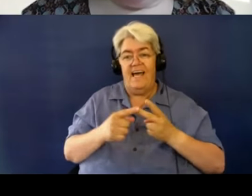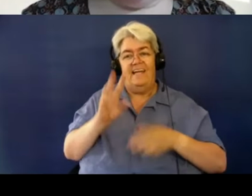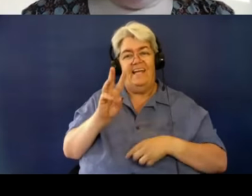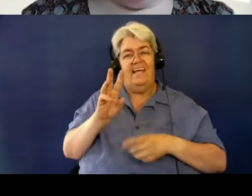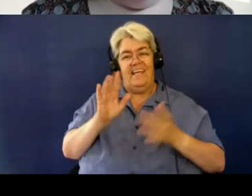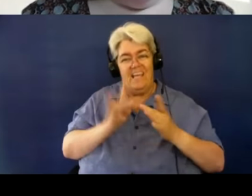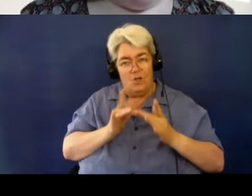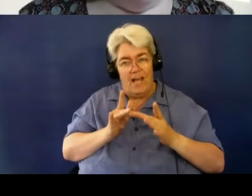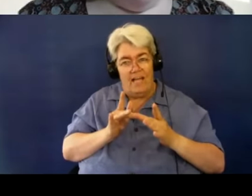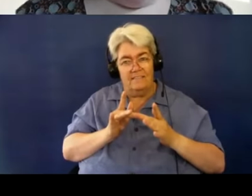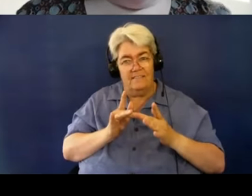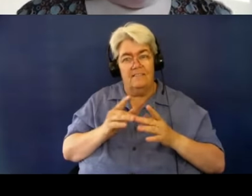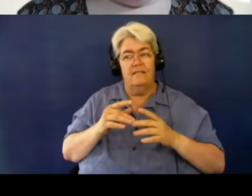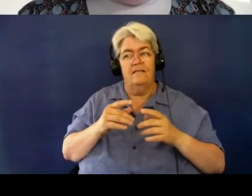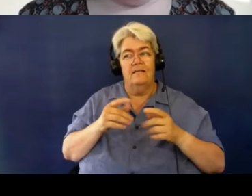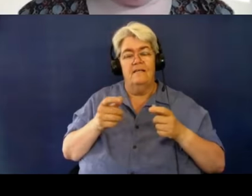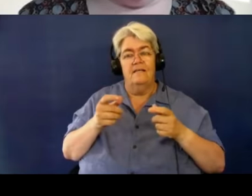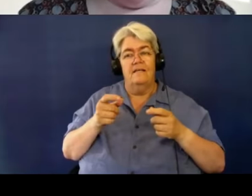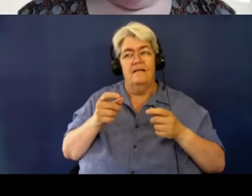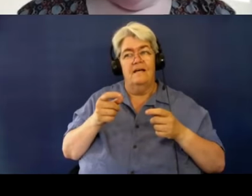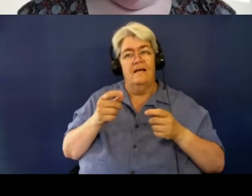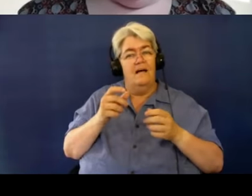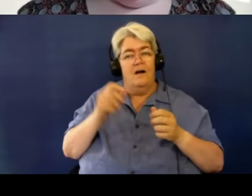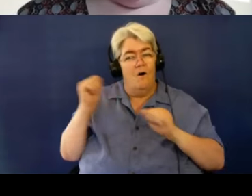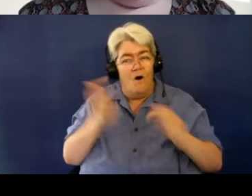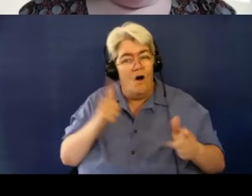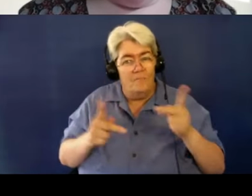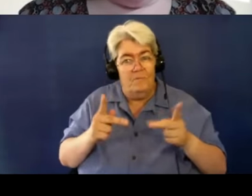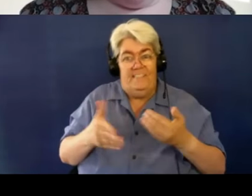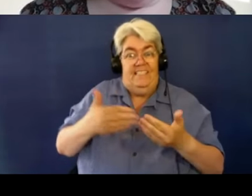Not everyone has access to the internet or, their internet connection might not be great.